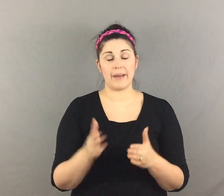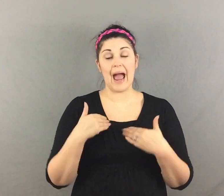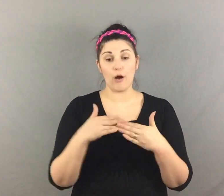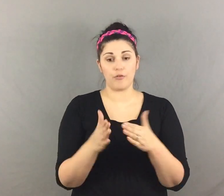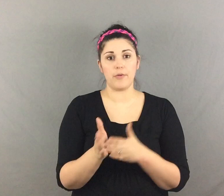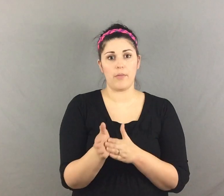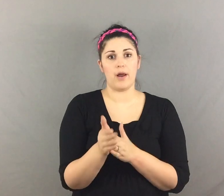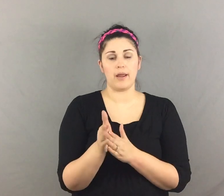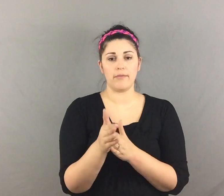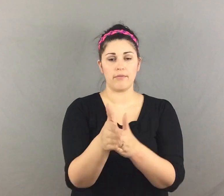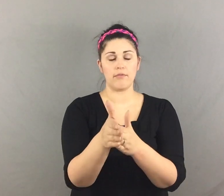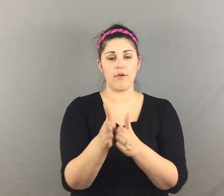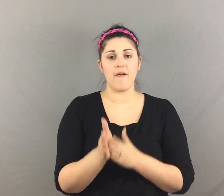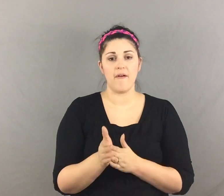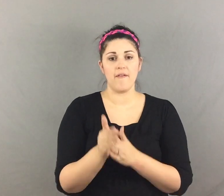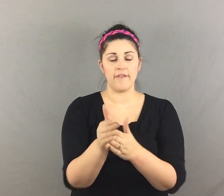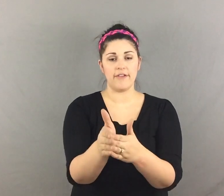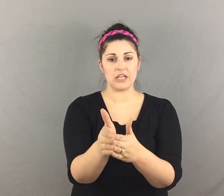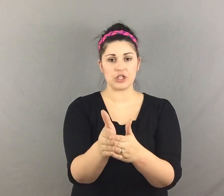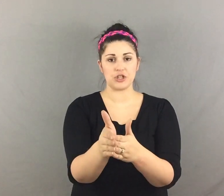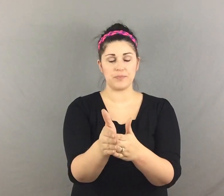coming out from your body. Fish.